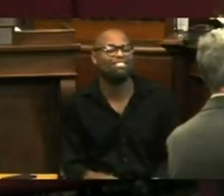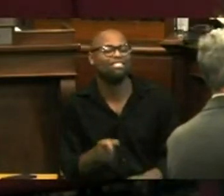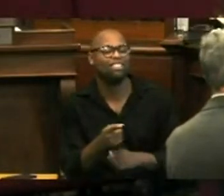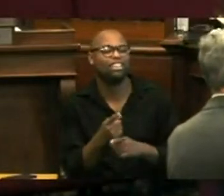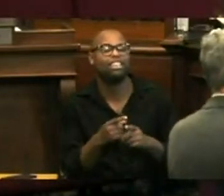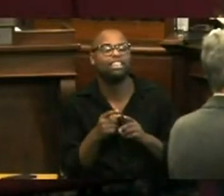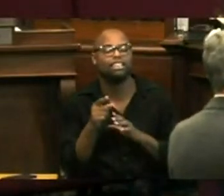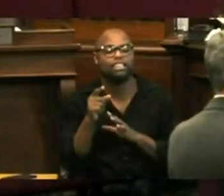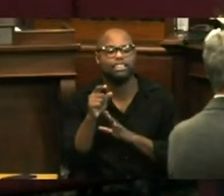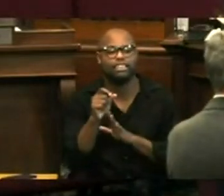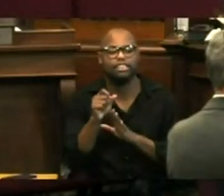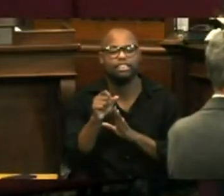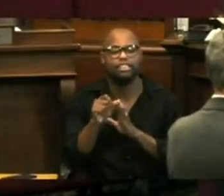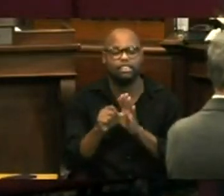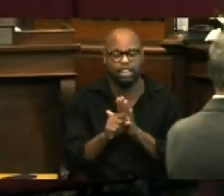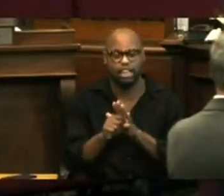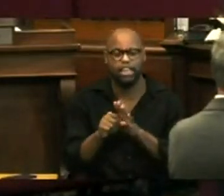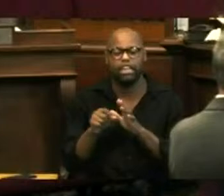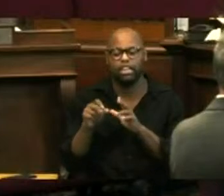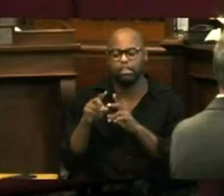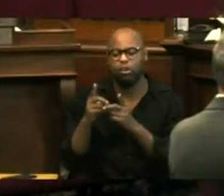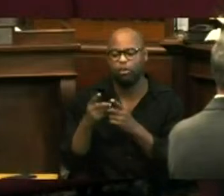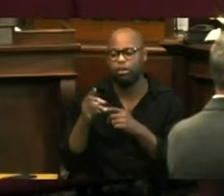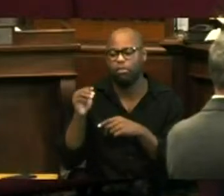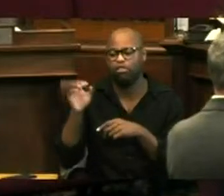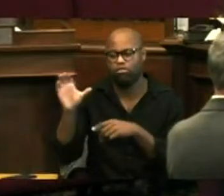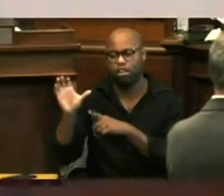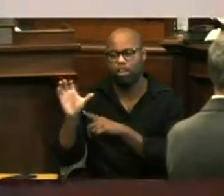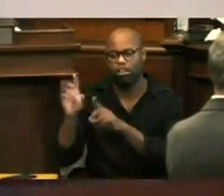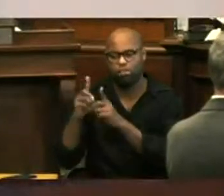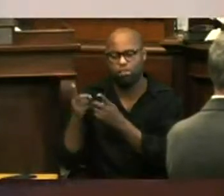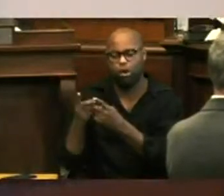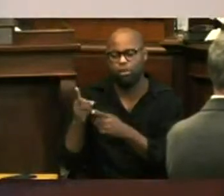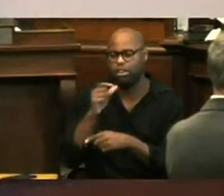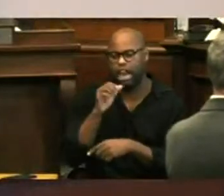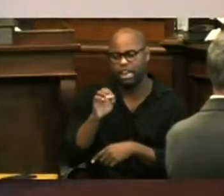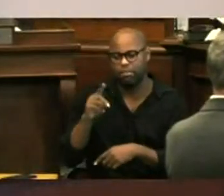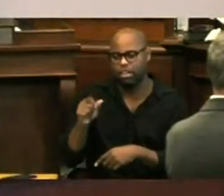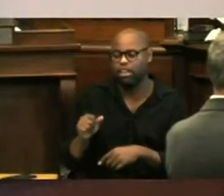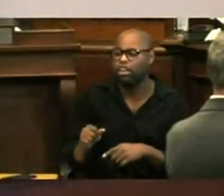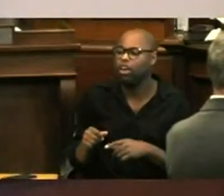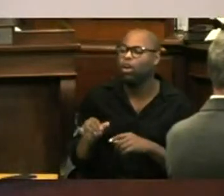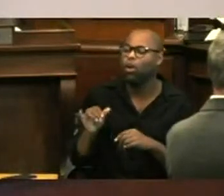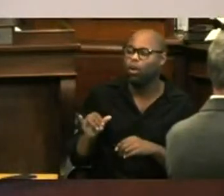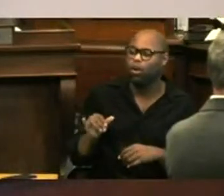but it's the state health department and the Monroe County